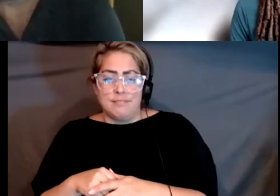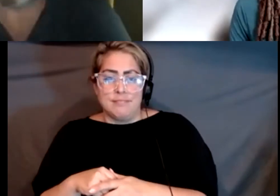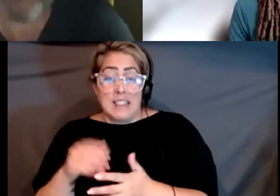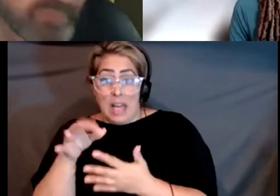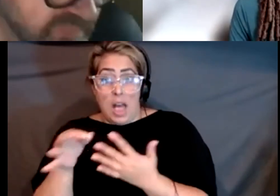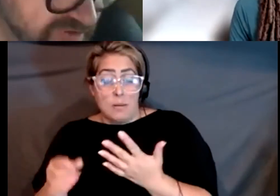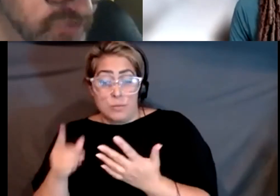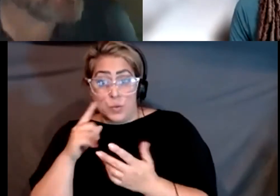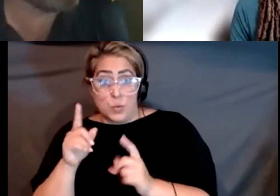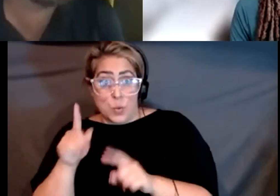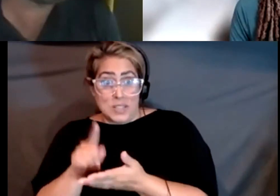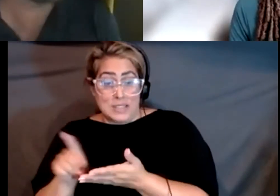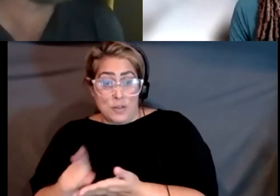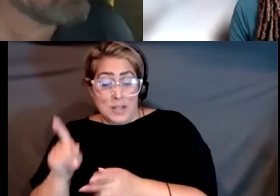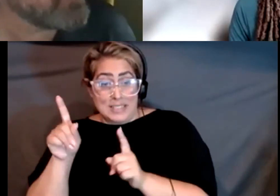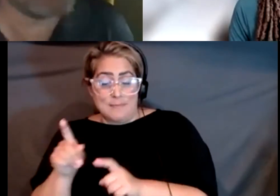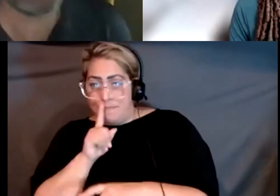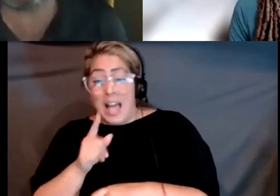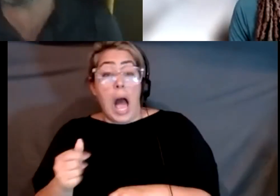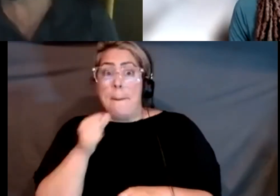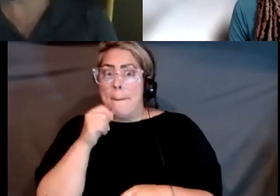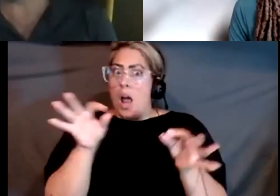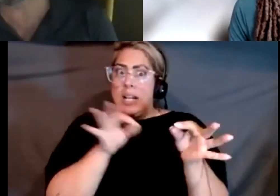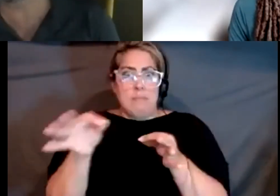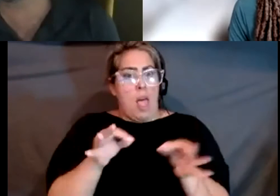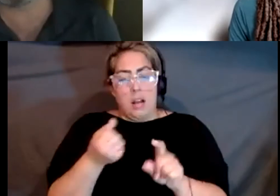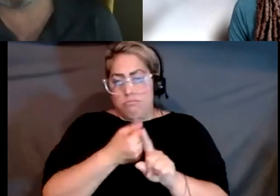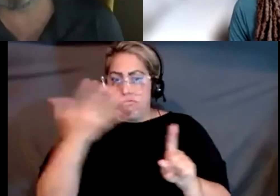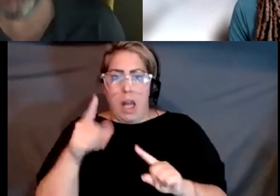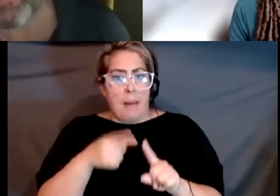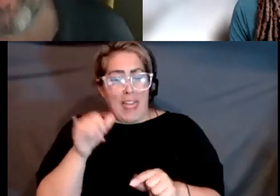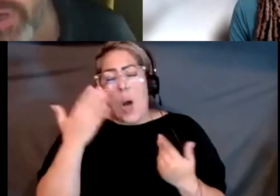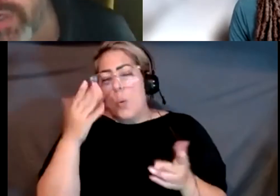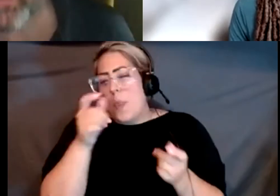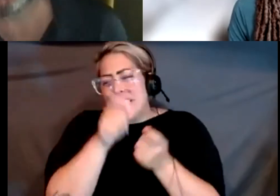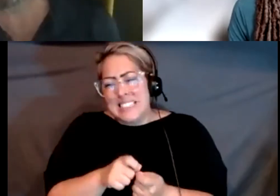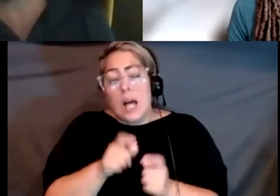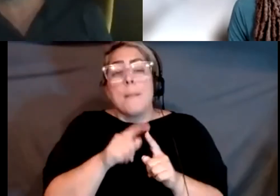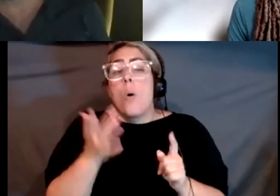I do not know all of the details but it has to do with essential workers. Some situation in which we